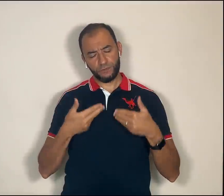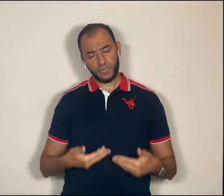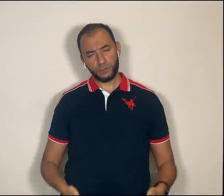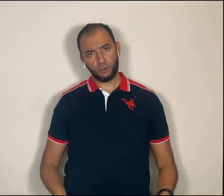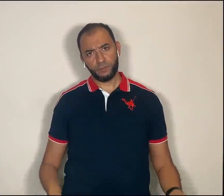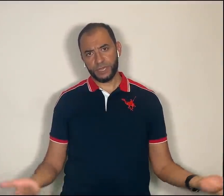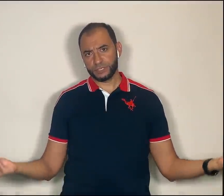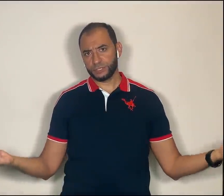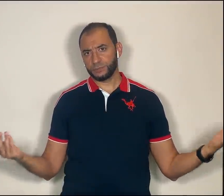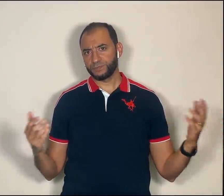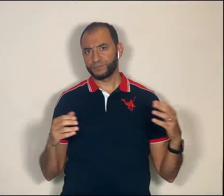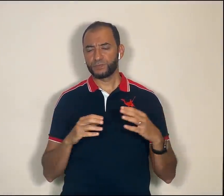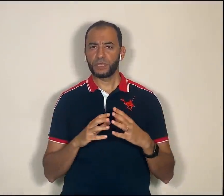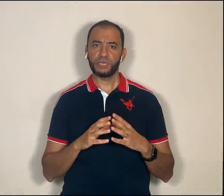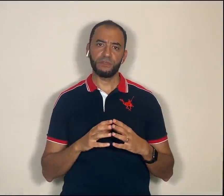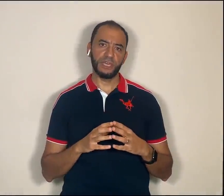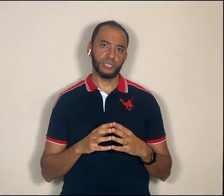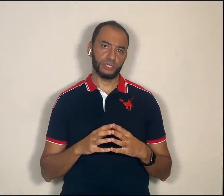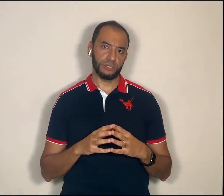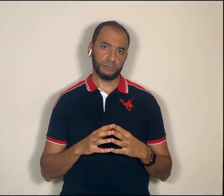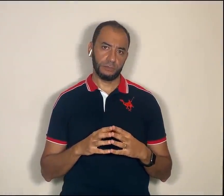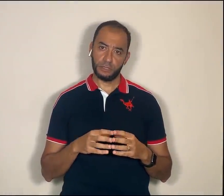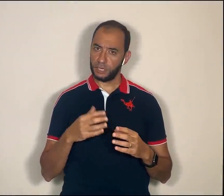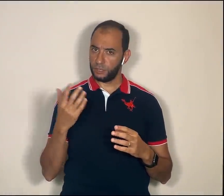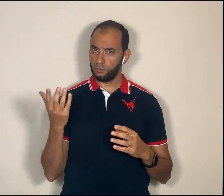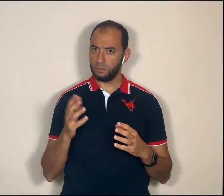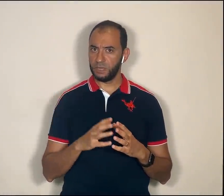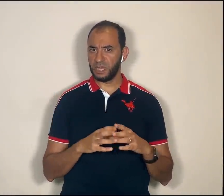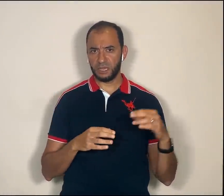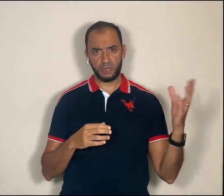very complex creation, like the human being-